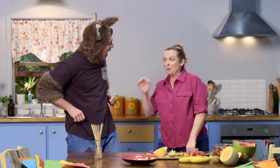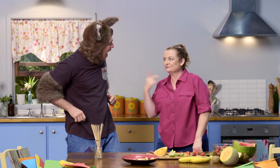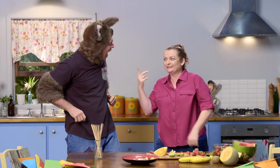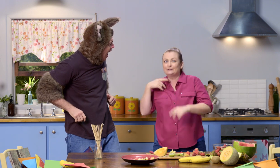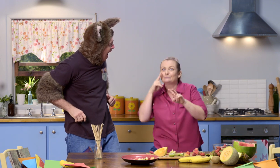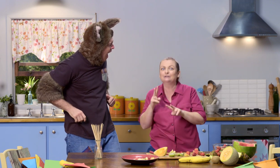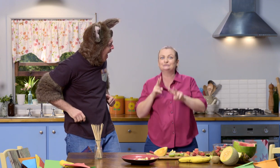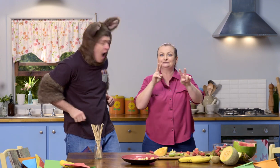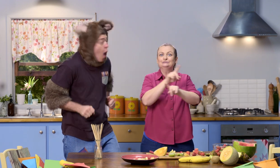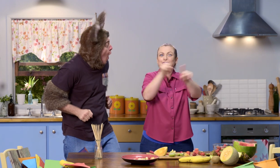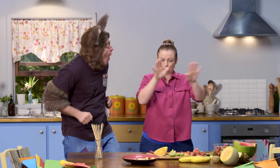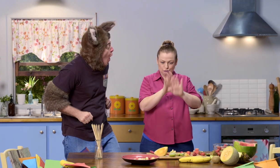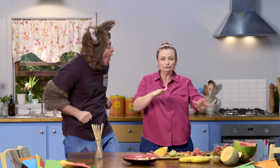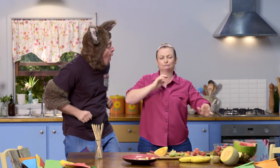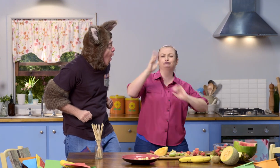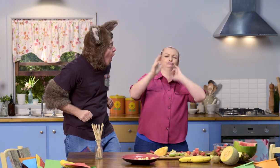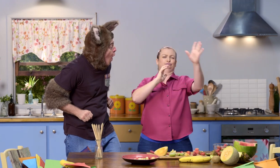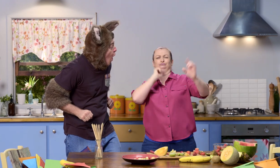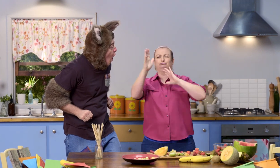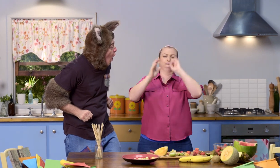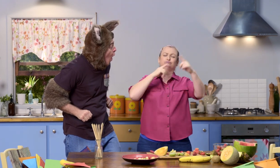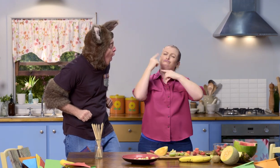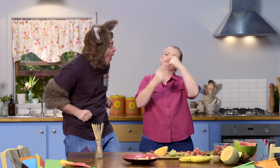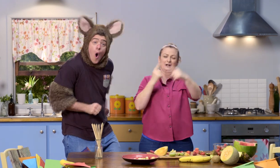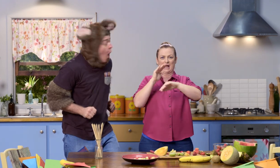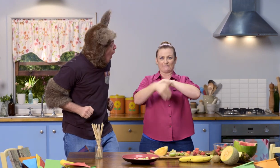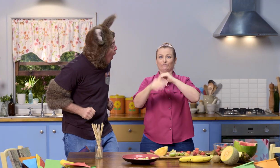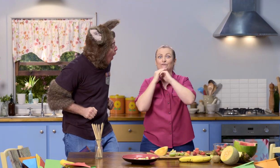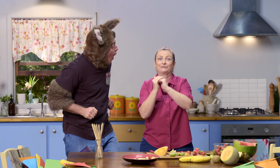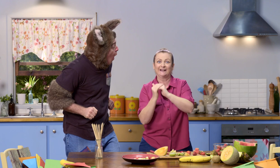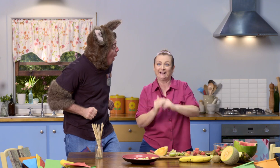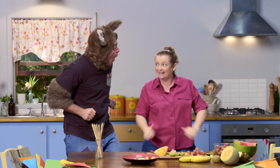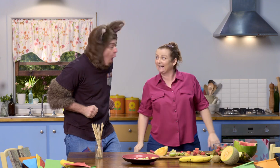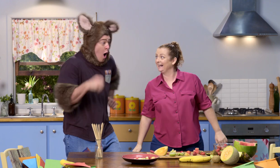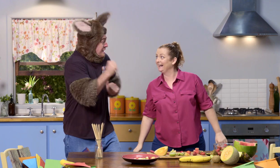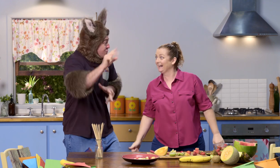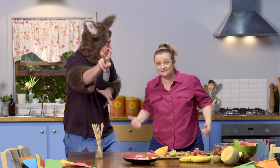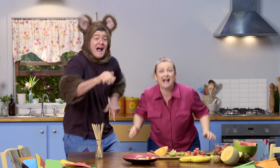Well, why don't we watch some children telling us things about their friends? Yeah, let's watch!